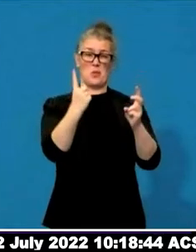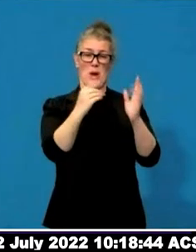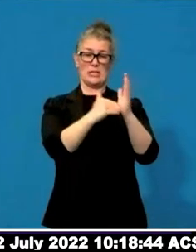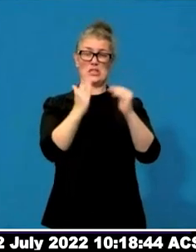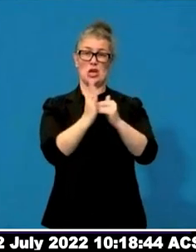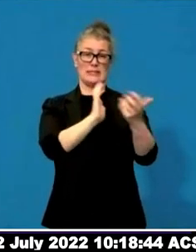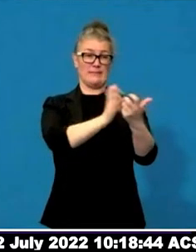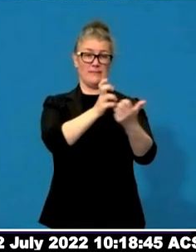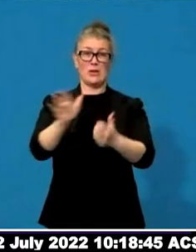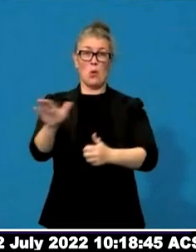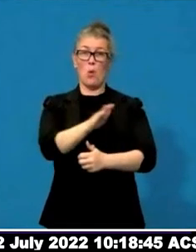Em is nodding.